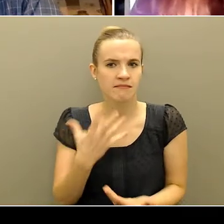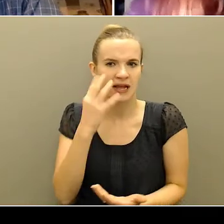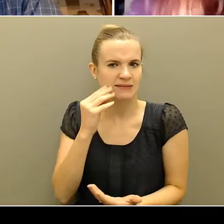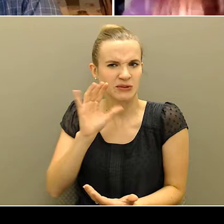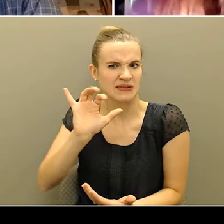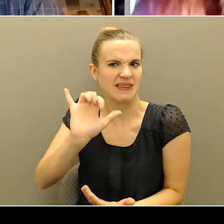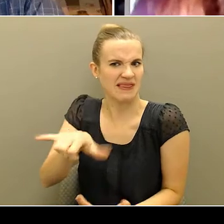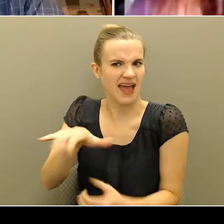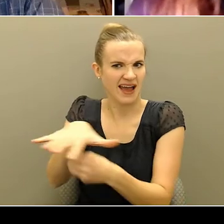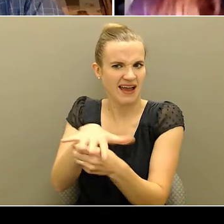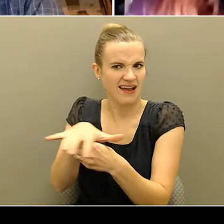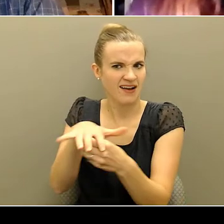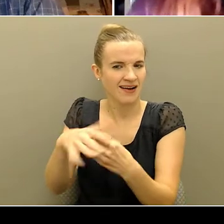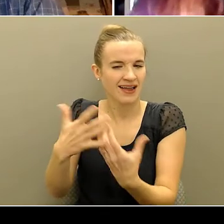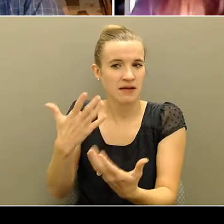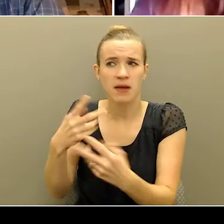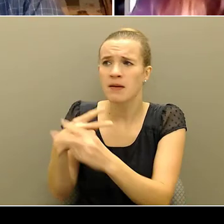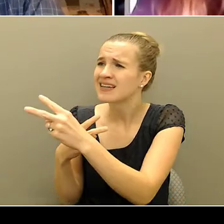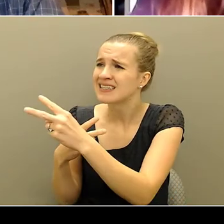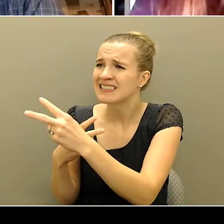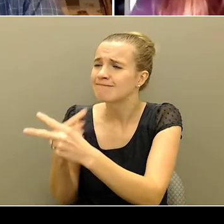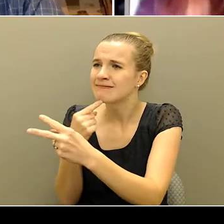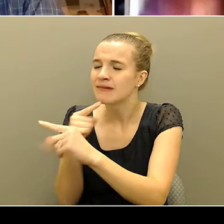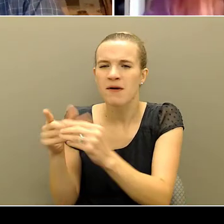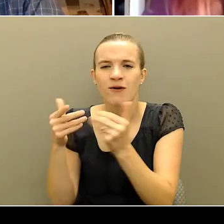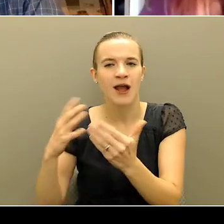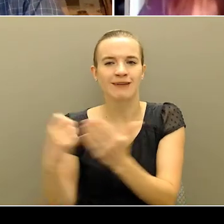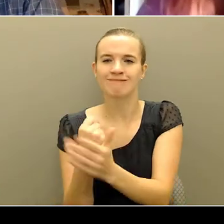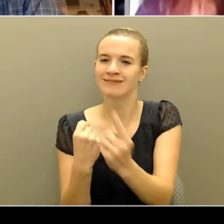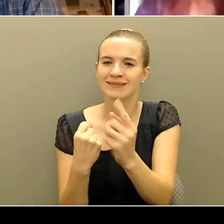and speak up. Like I said earlier, don't expect a stranger to know, you know,